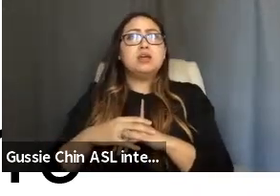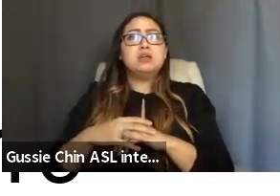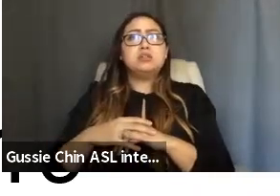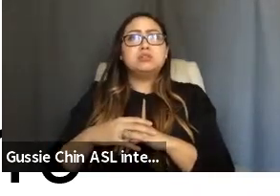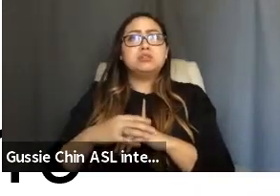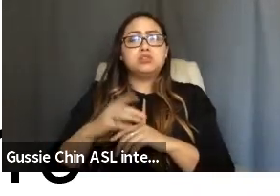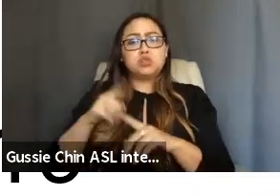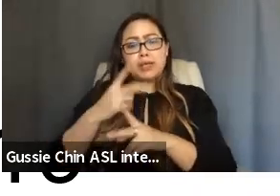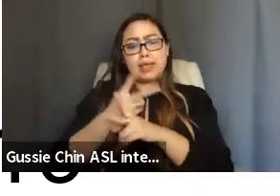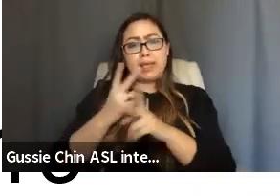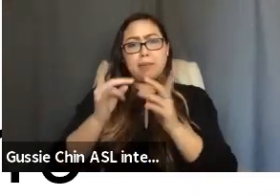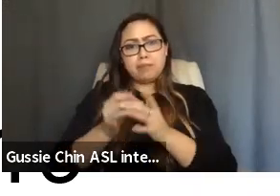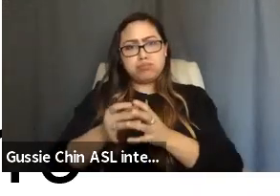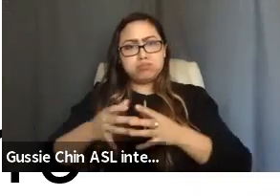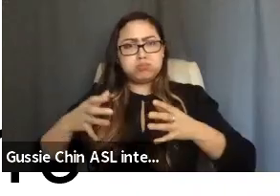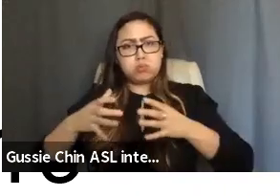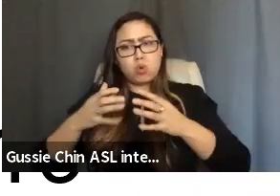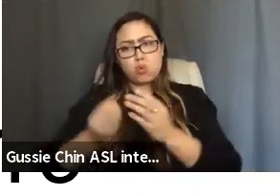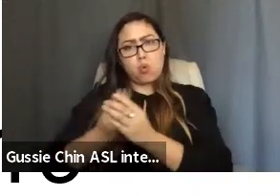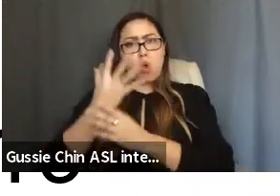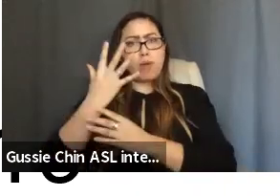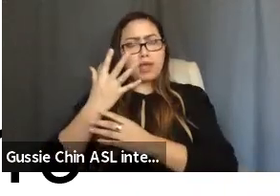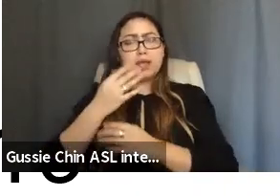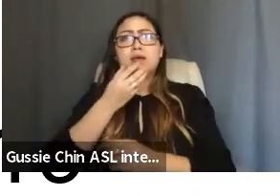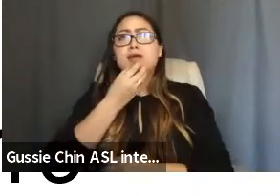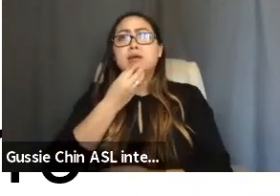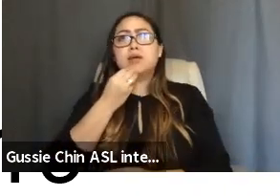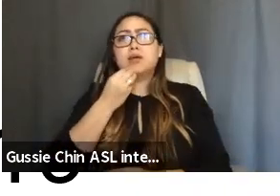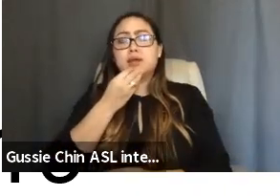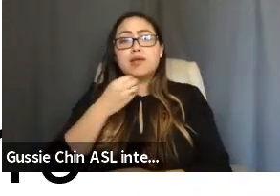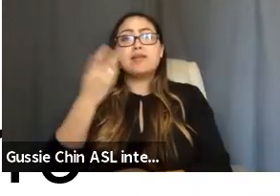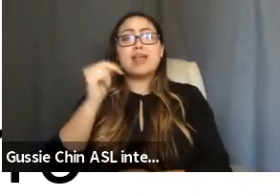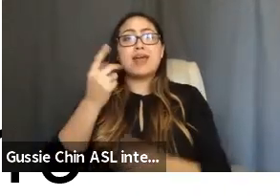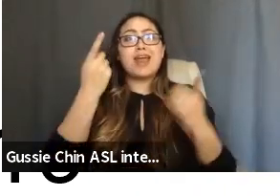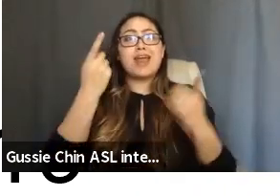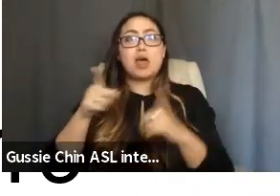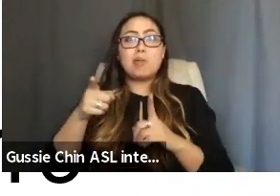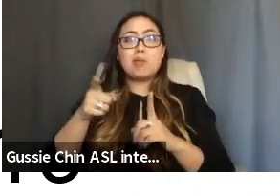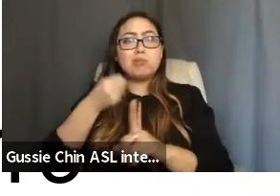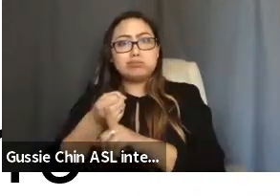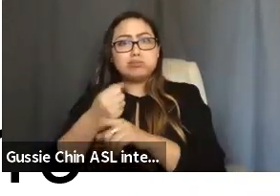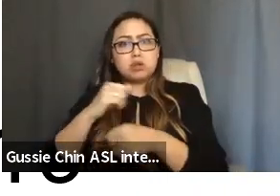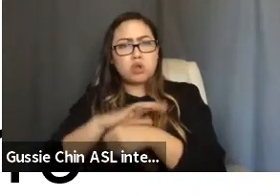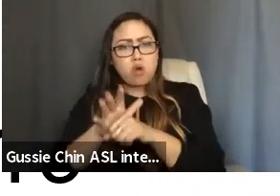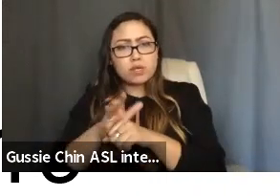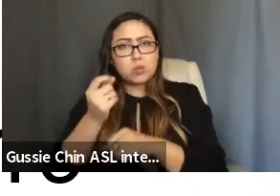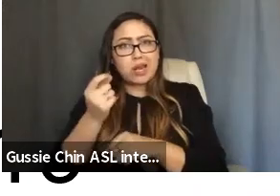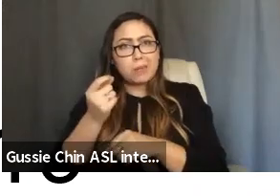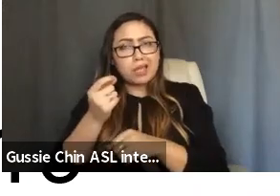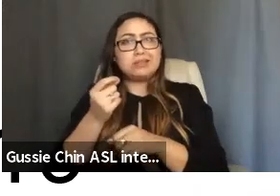growing. And then we also ran into COVID. So it kind of delayed everything. The areas that